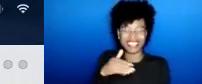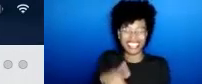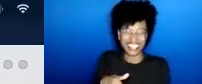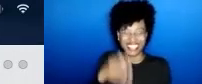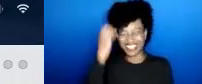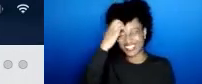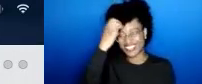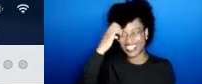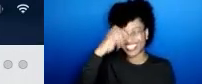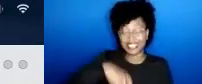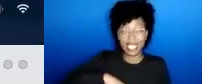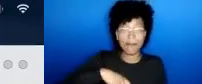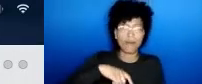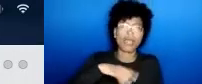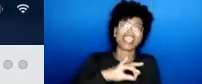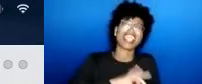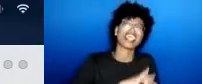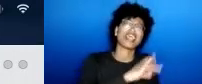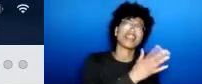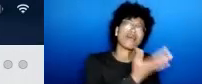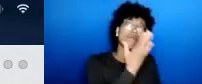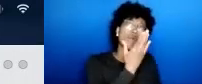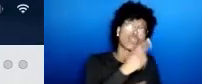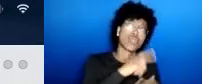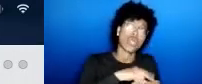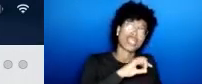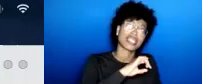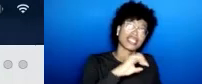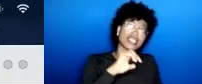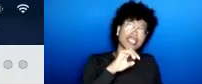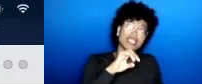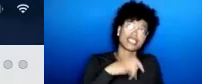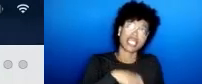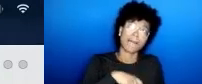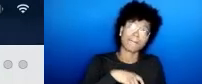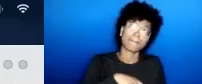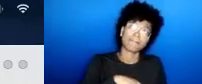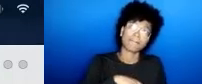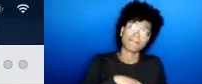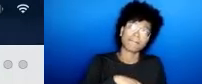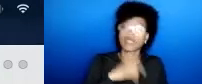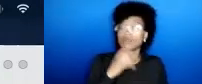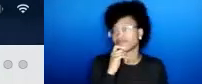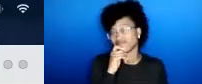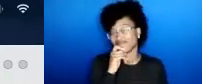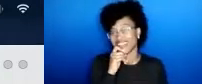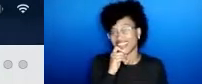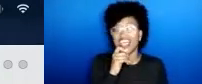morning on Eastern time. 07:19:23 So it is a long period of time we've